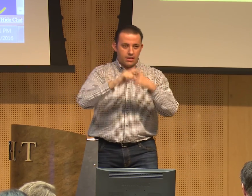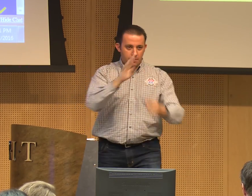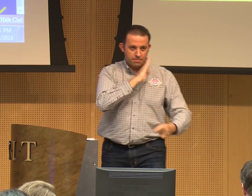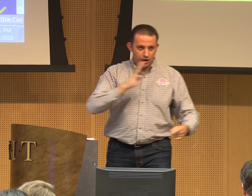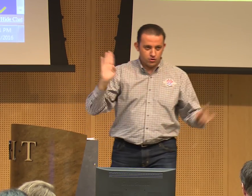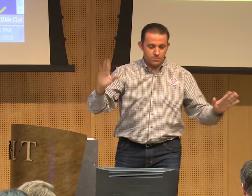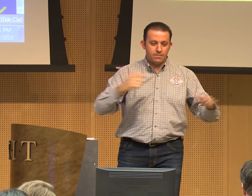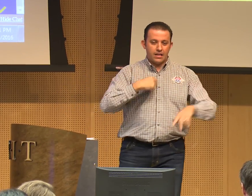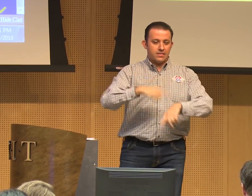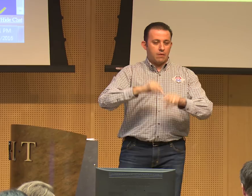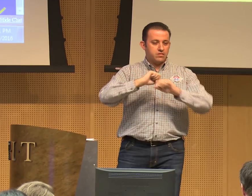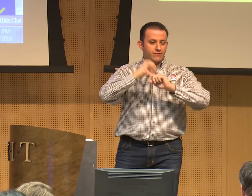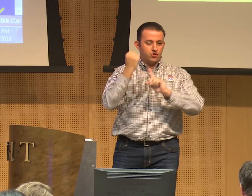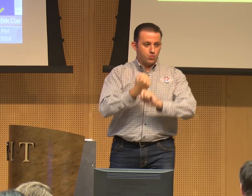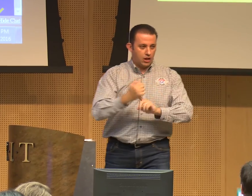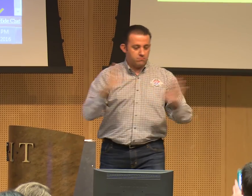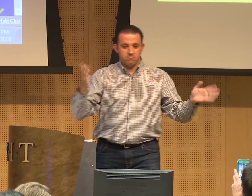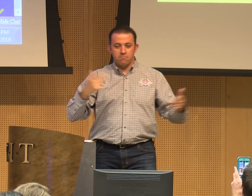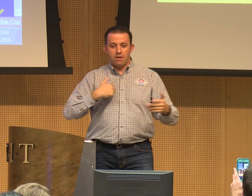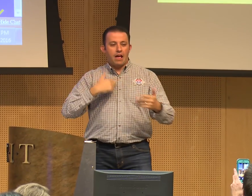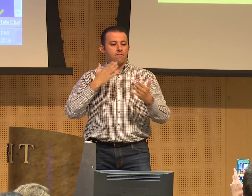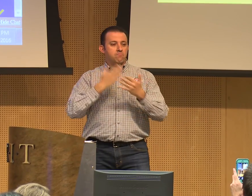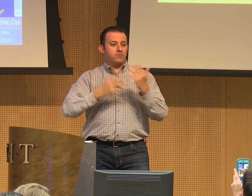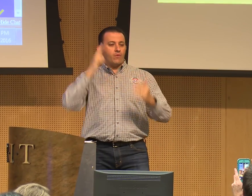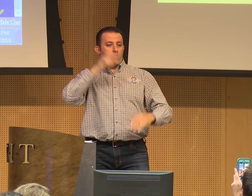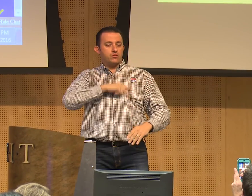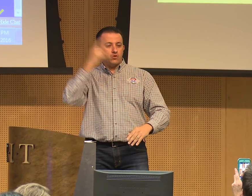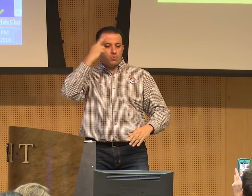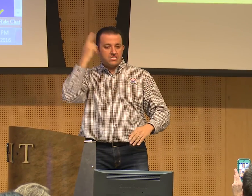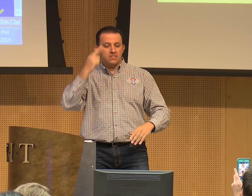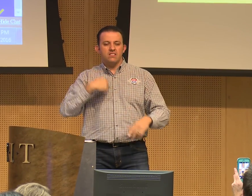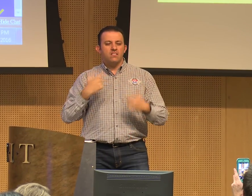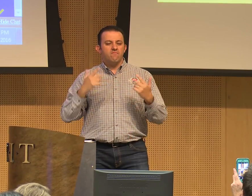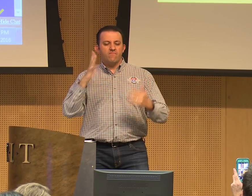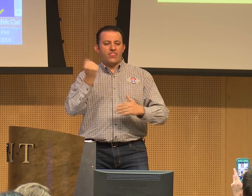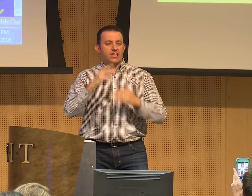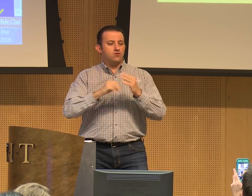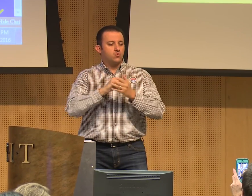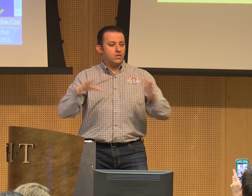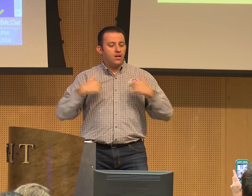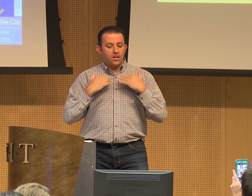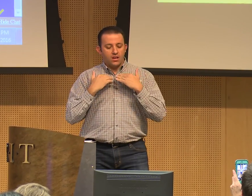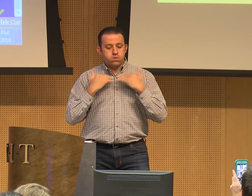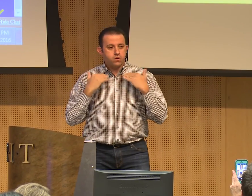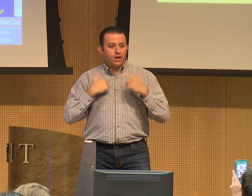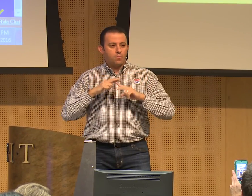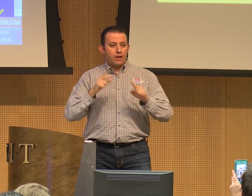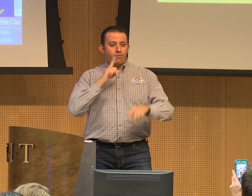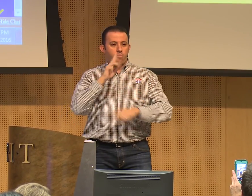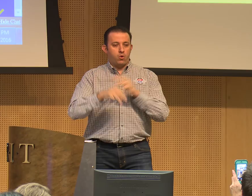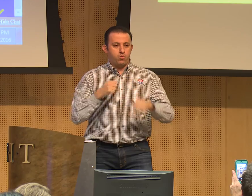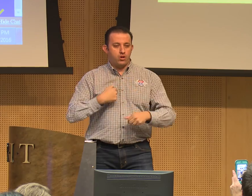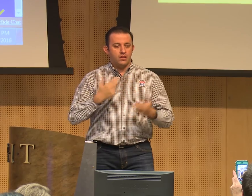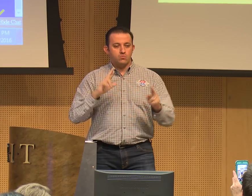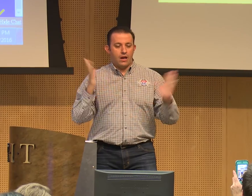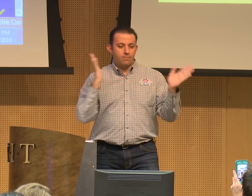I would encourage everybody to get a bachelor's degree. But in my situation, I had a personal reason. I needed to leave school, and I was ready for the world of work.